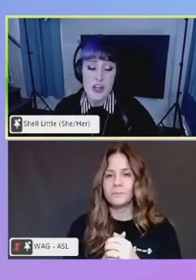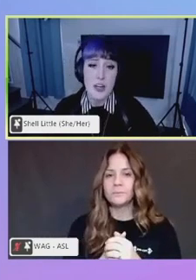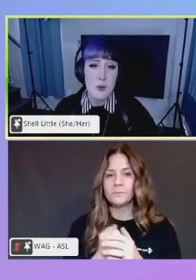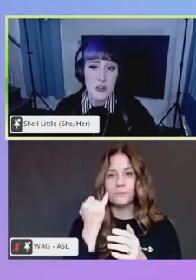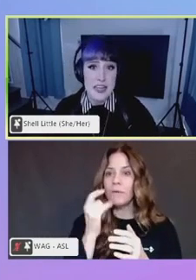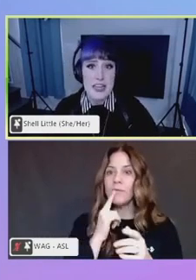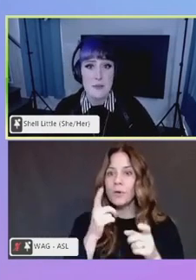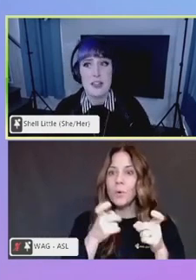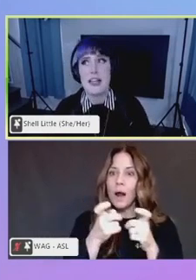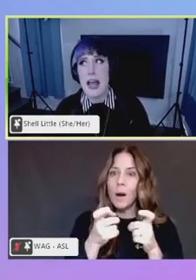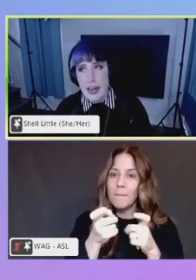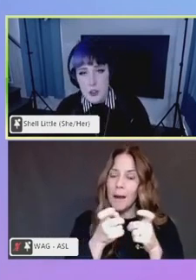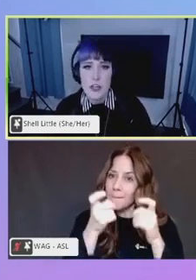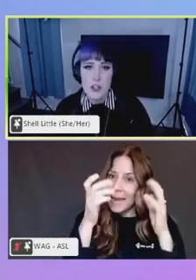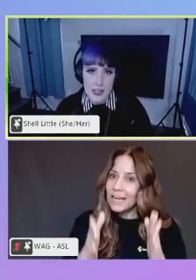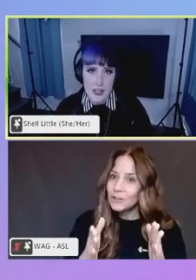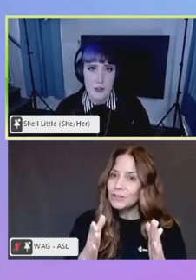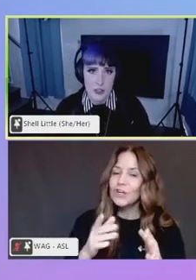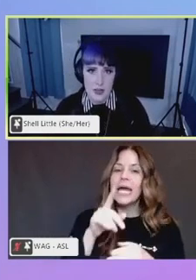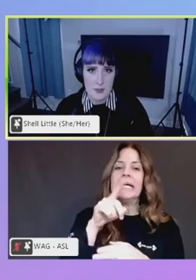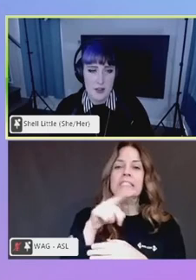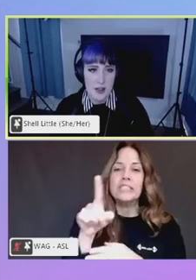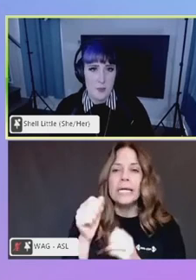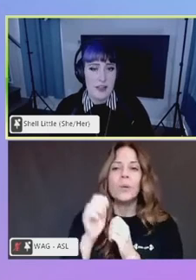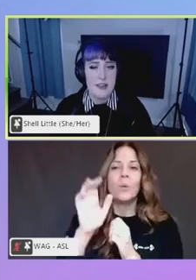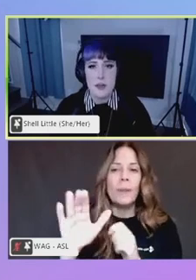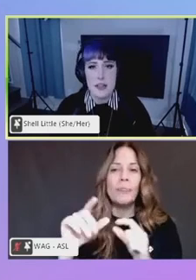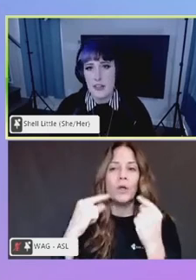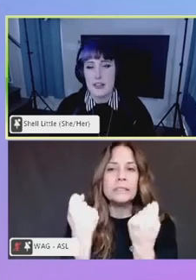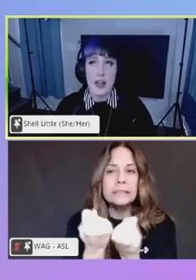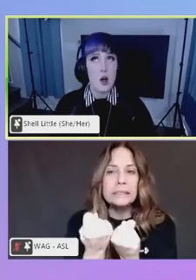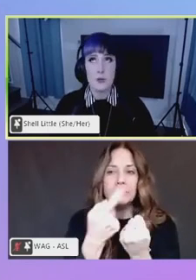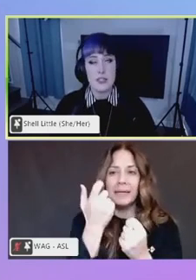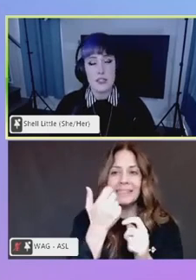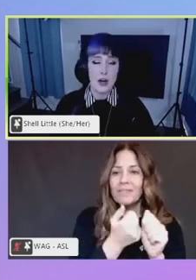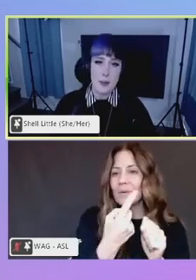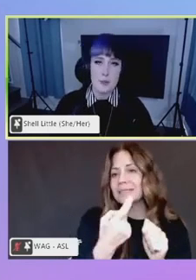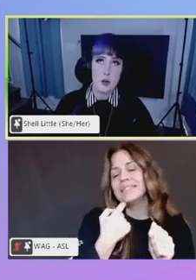six months later and he looked Alexa Datt inside. And if we had a